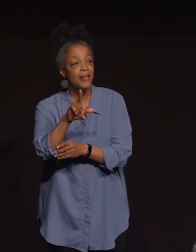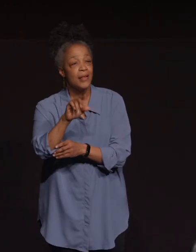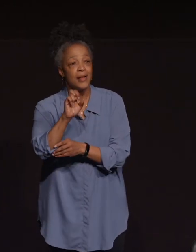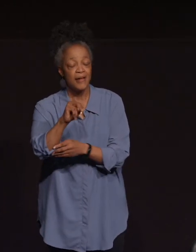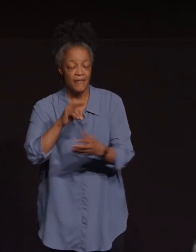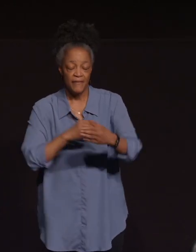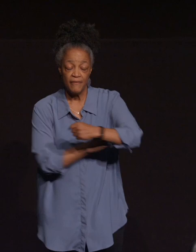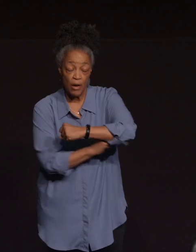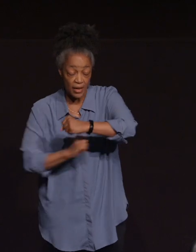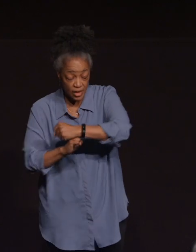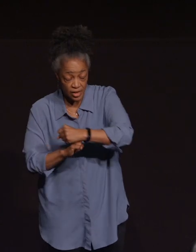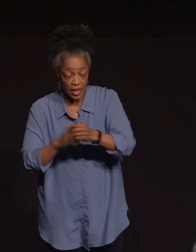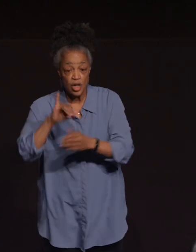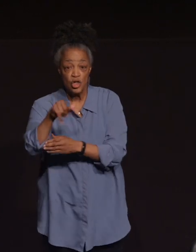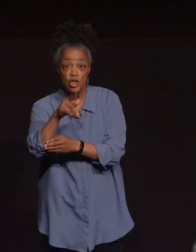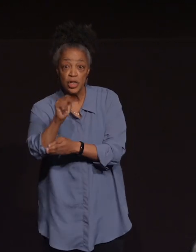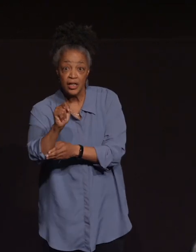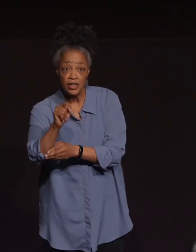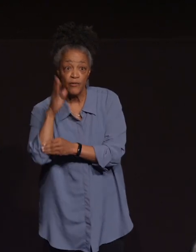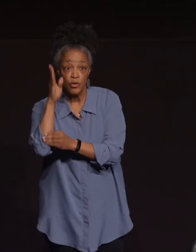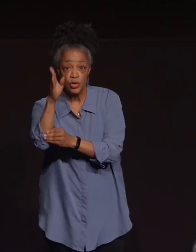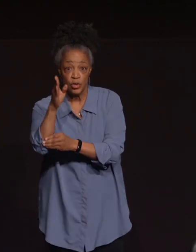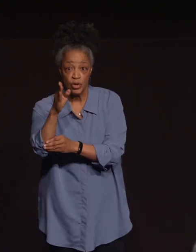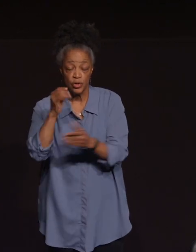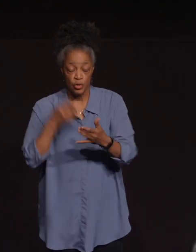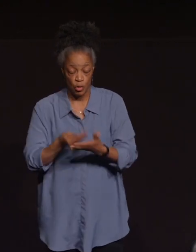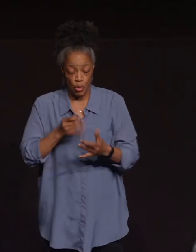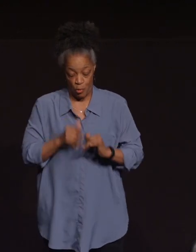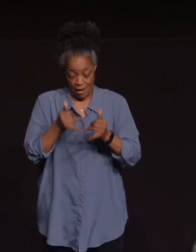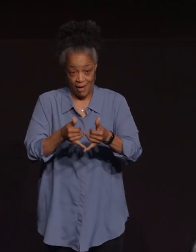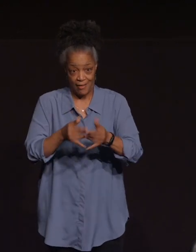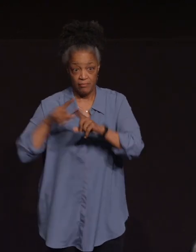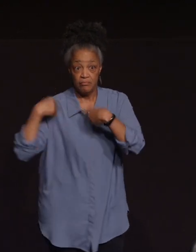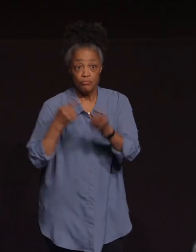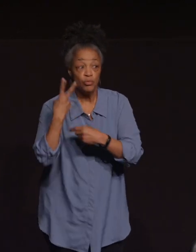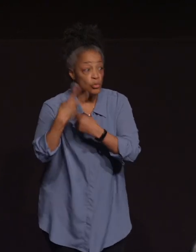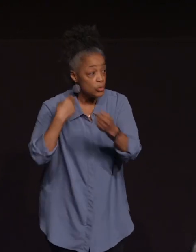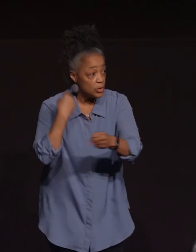grant, we have over the course of the first 2 years welcomed